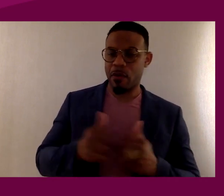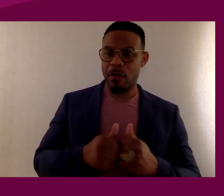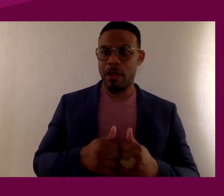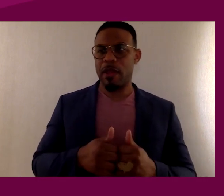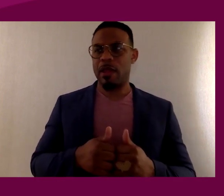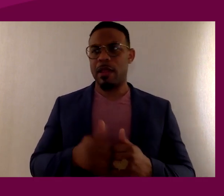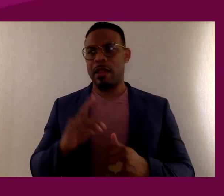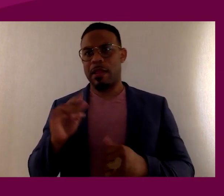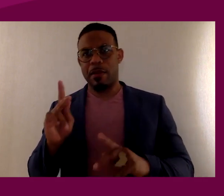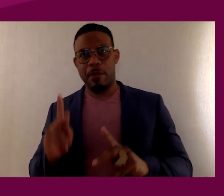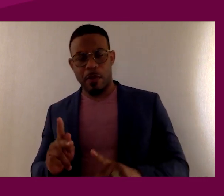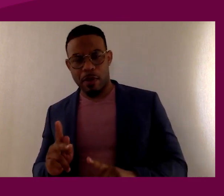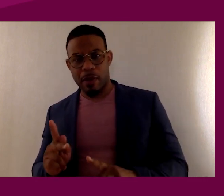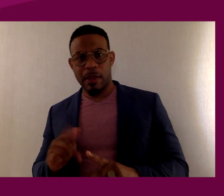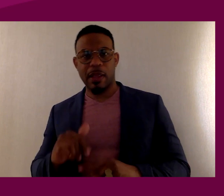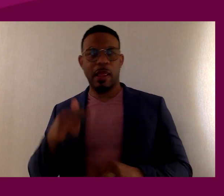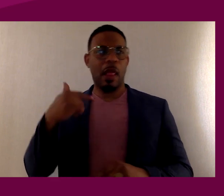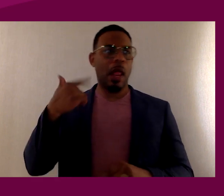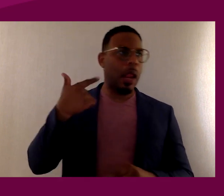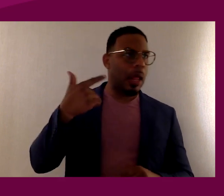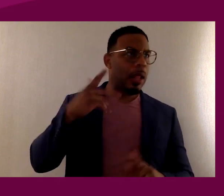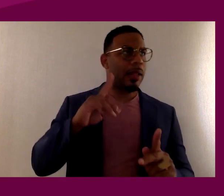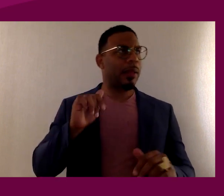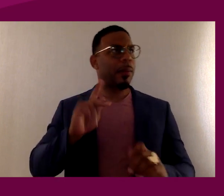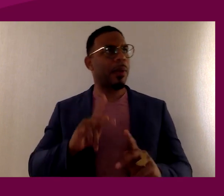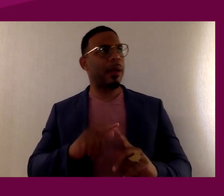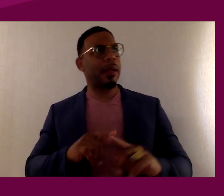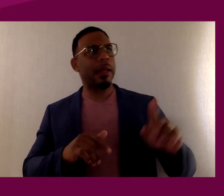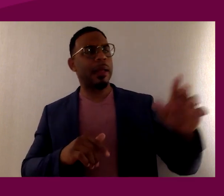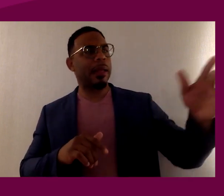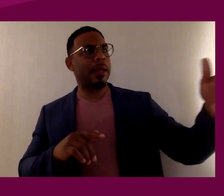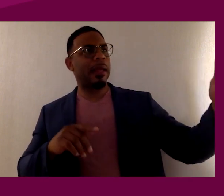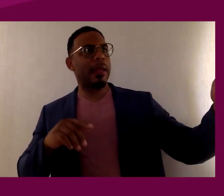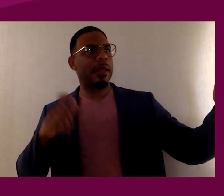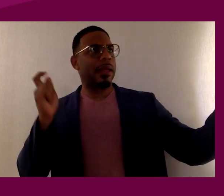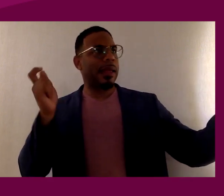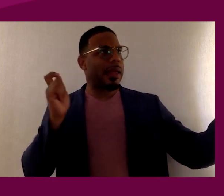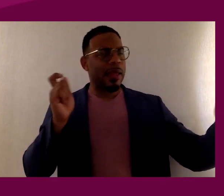People are able to have conversations with a disabled person in London or disabled person